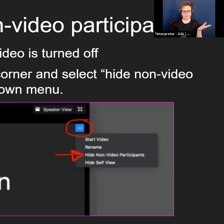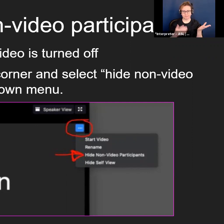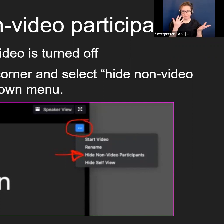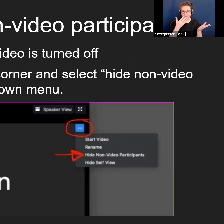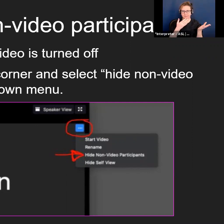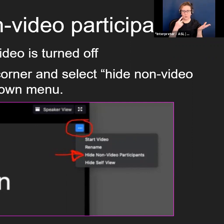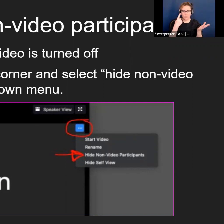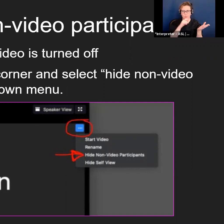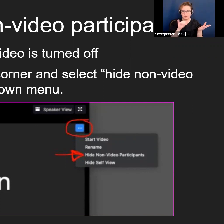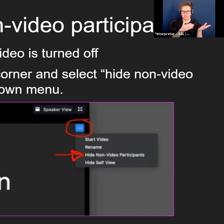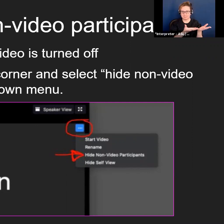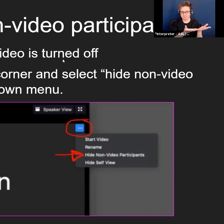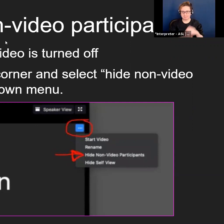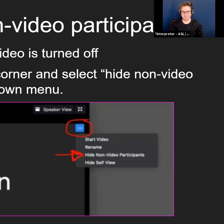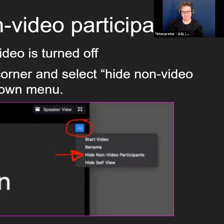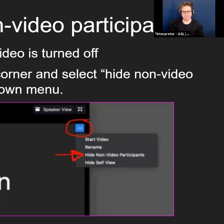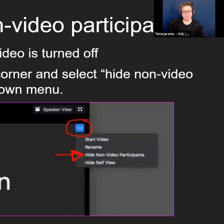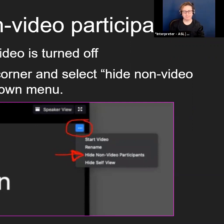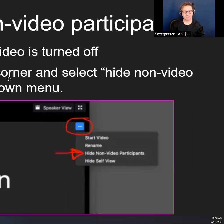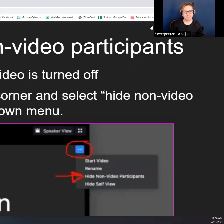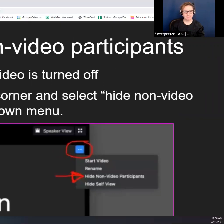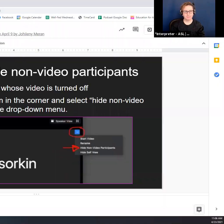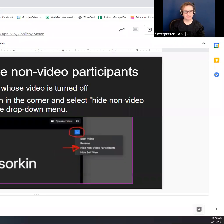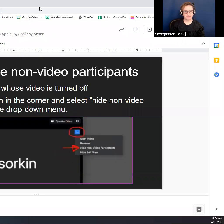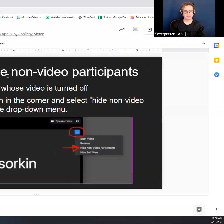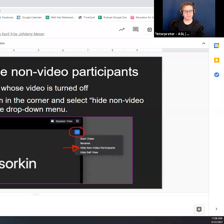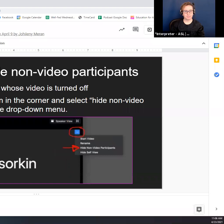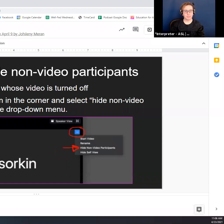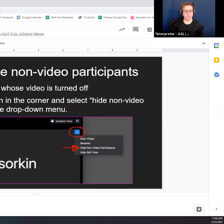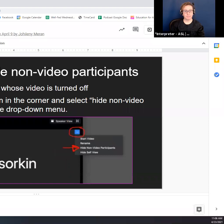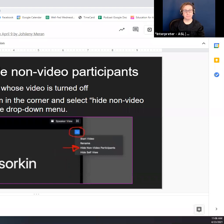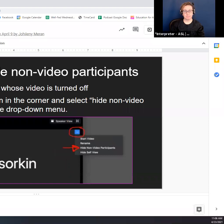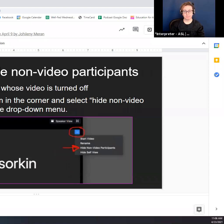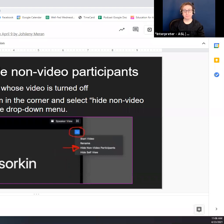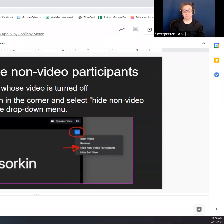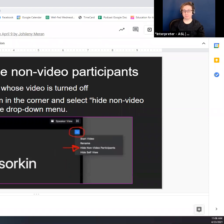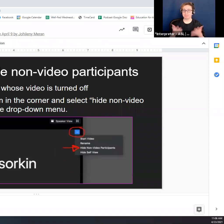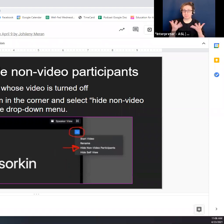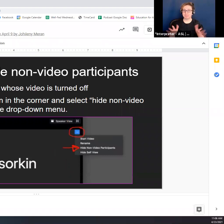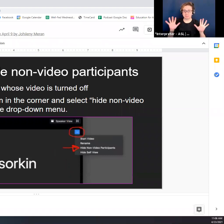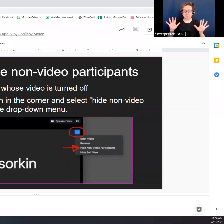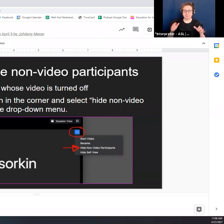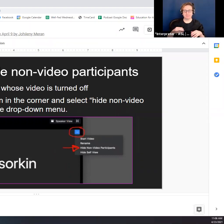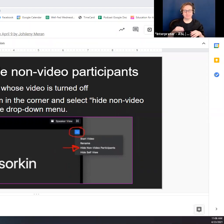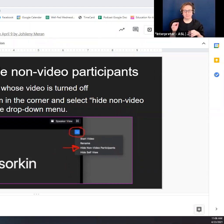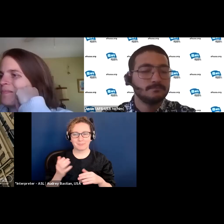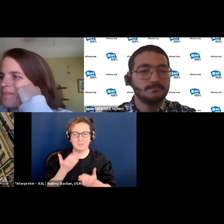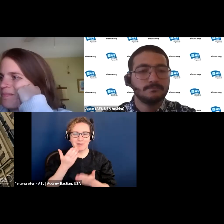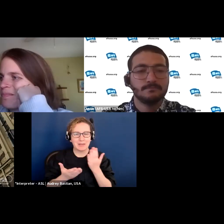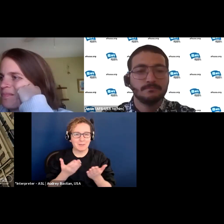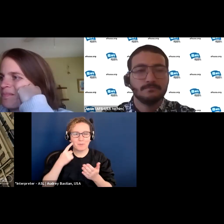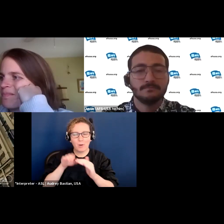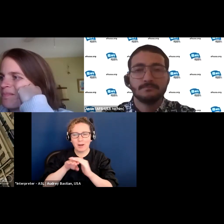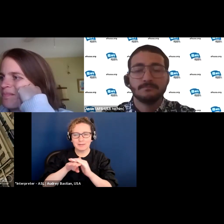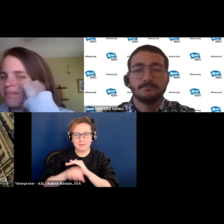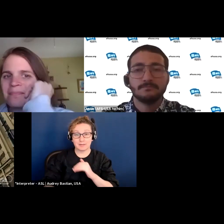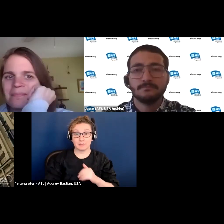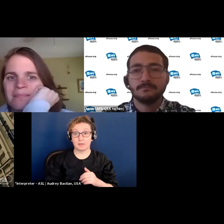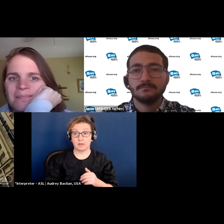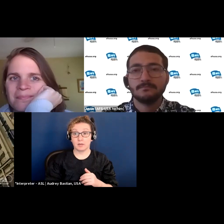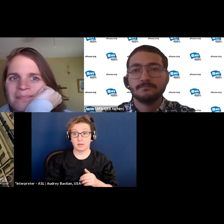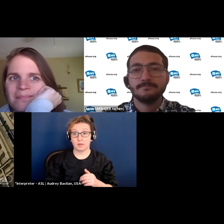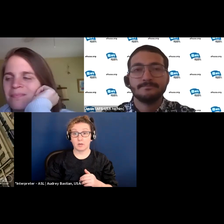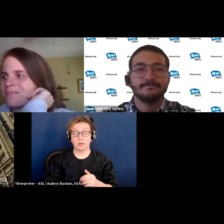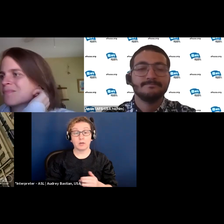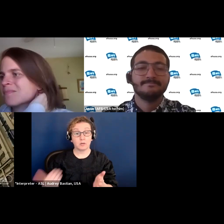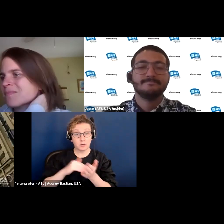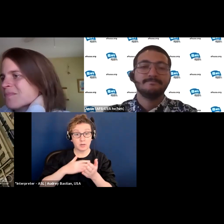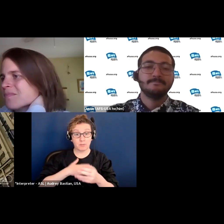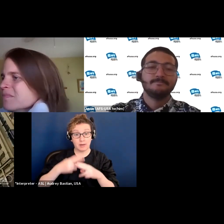That concludes my tips for access. Again, I am Monica, and you can find me in the participant